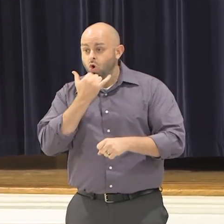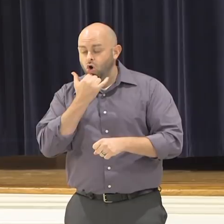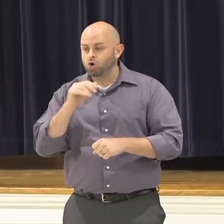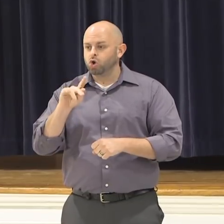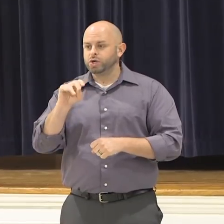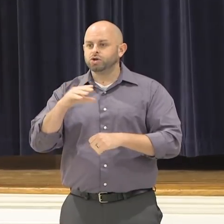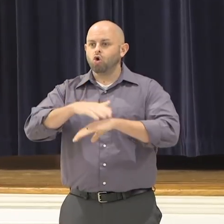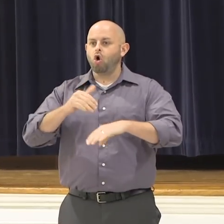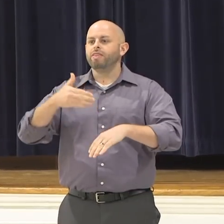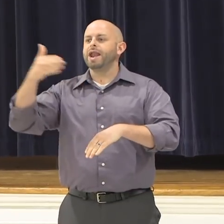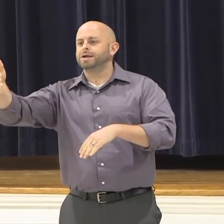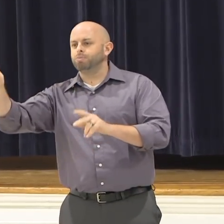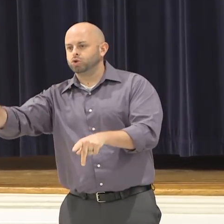the next person she sees and we'll go from there